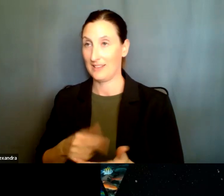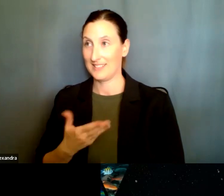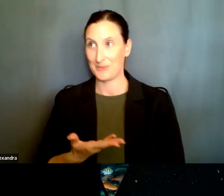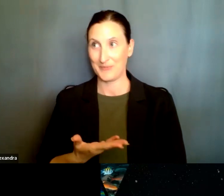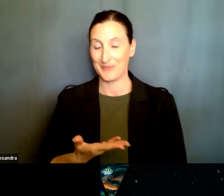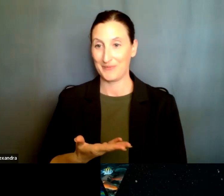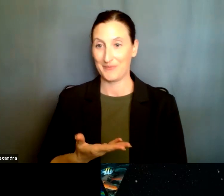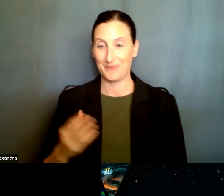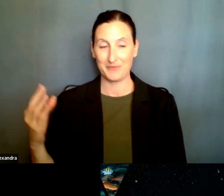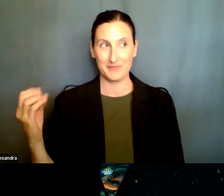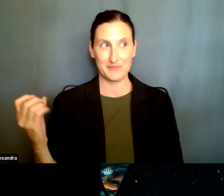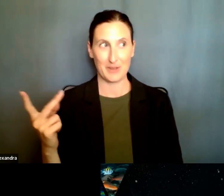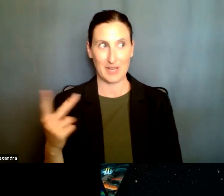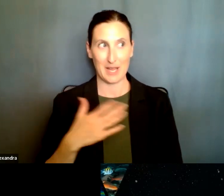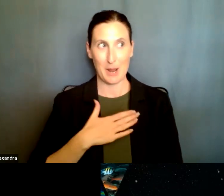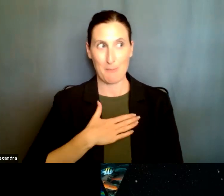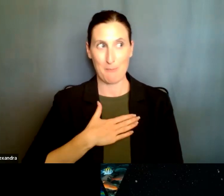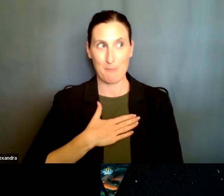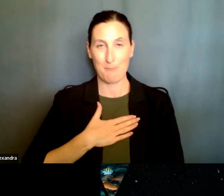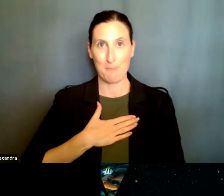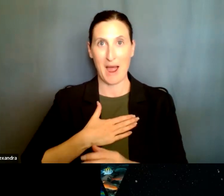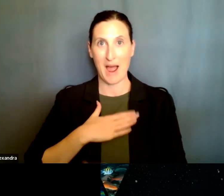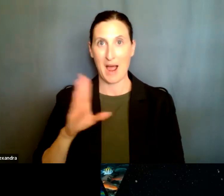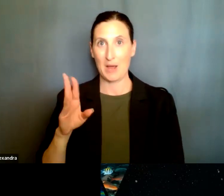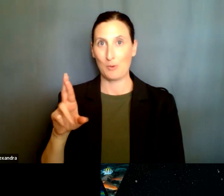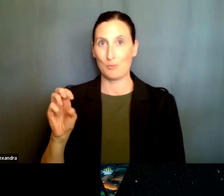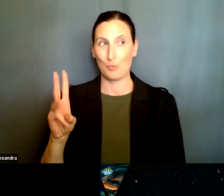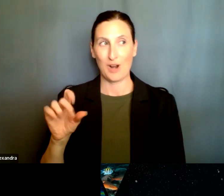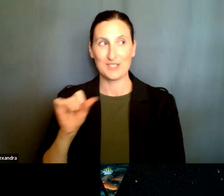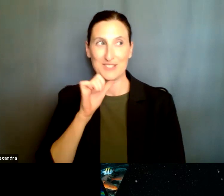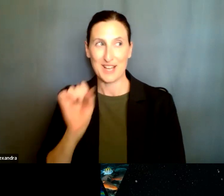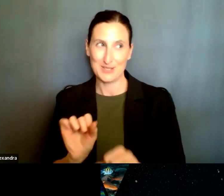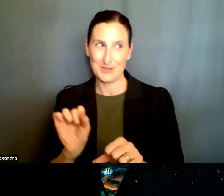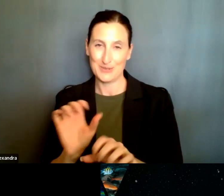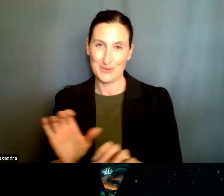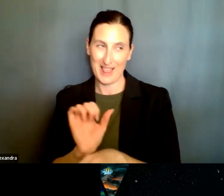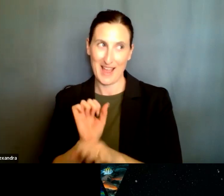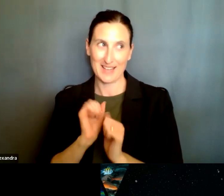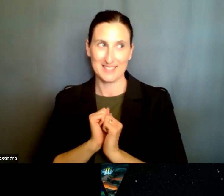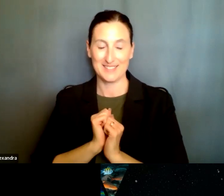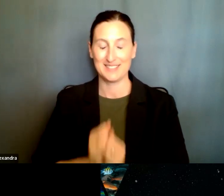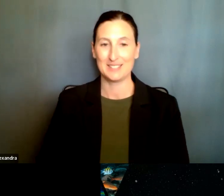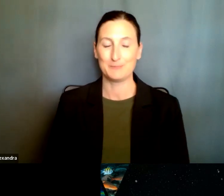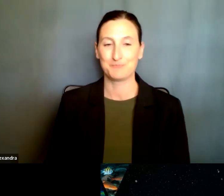Matthew Douglass: My browser is not doing that, but okay. Samantha Brewton Hunter: Yes. Well,